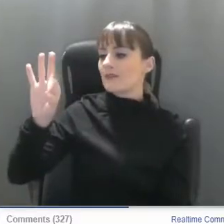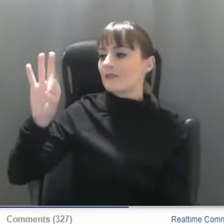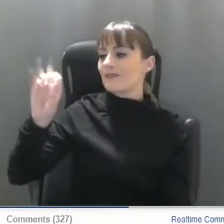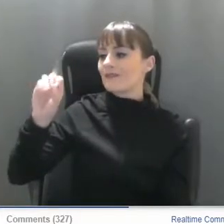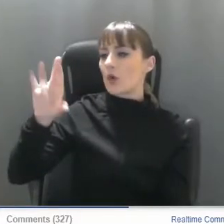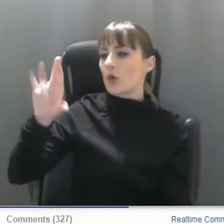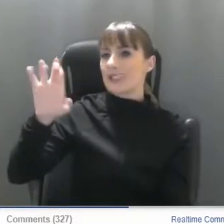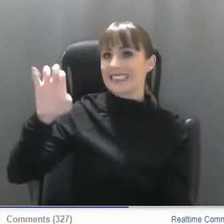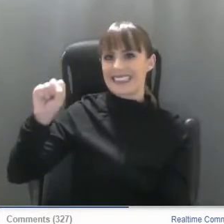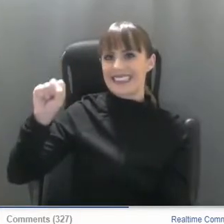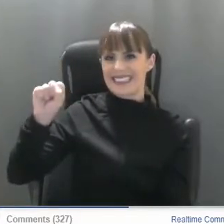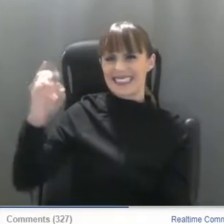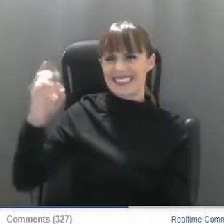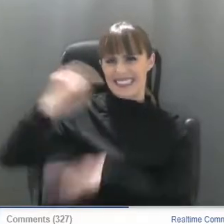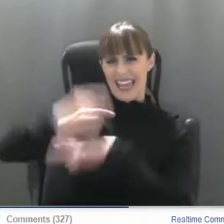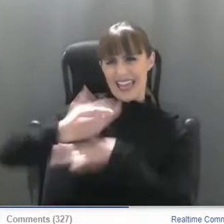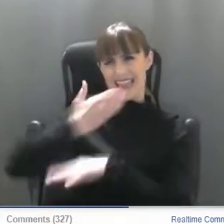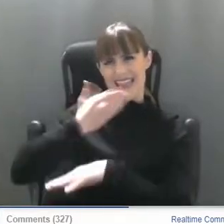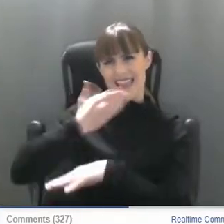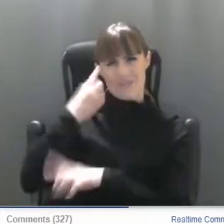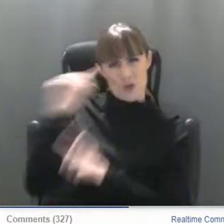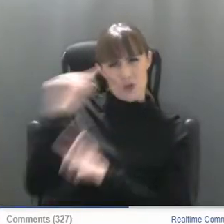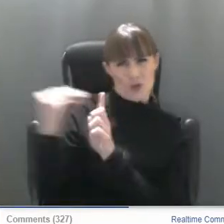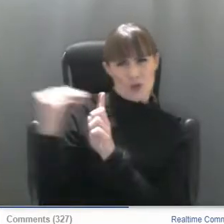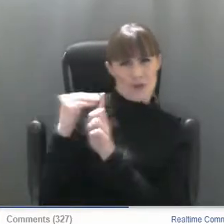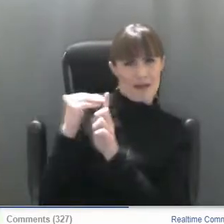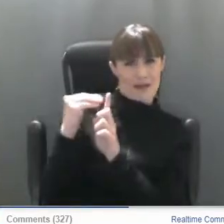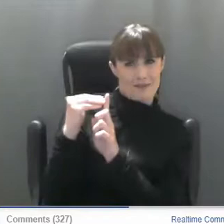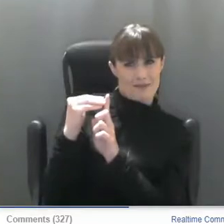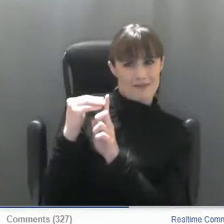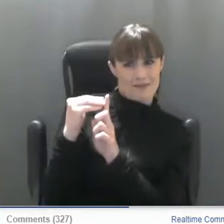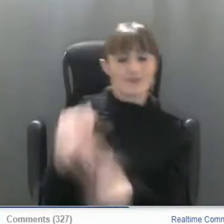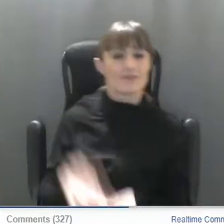Keeper Cindy, across the way. We've chatted with her before.